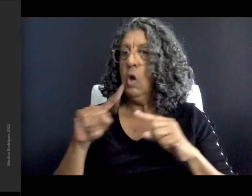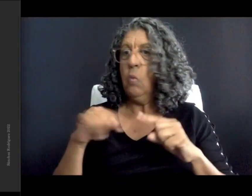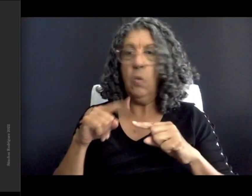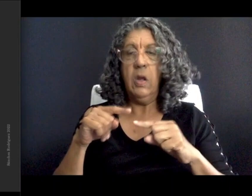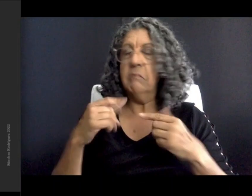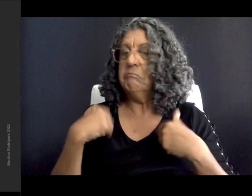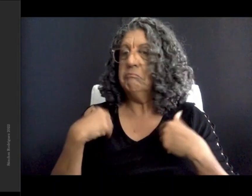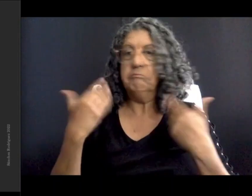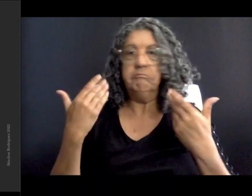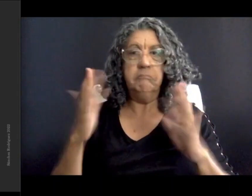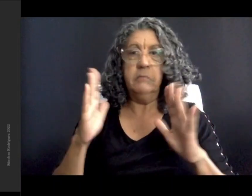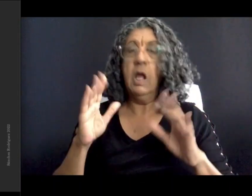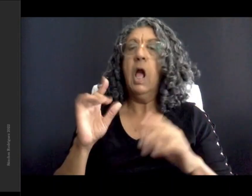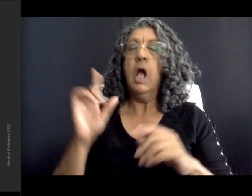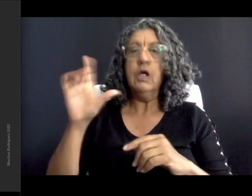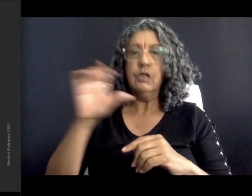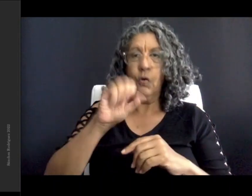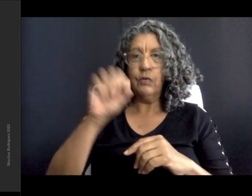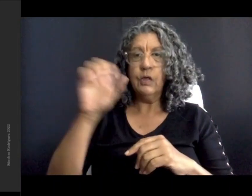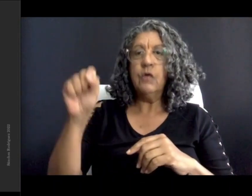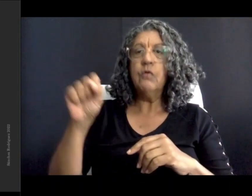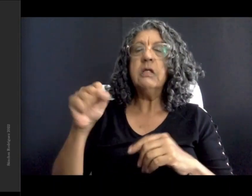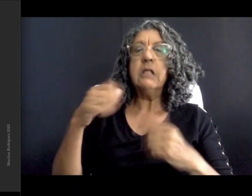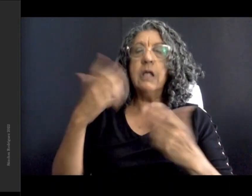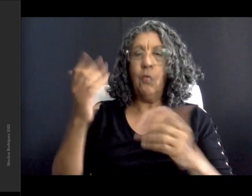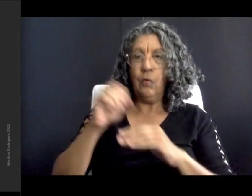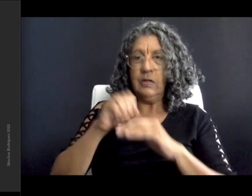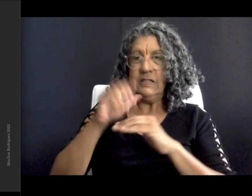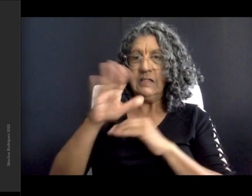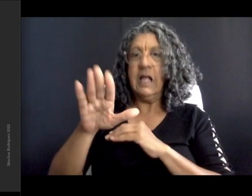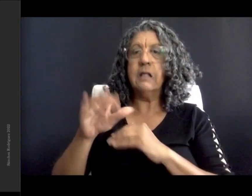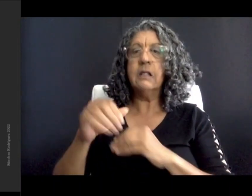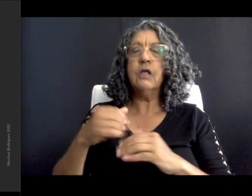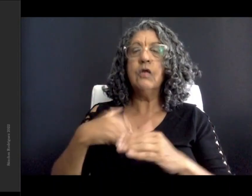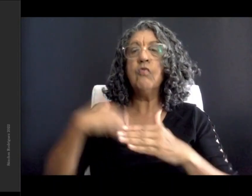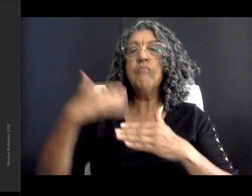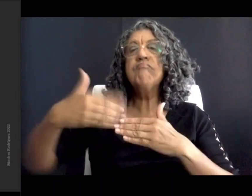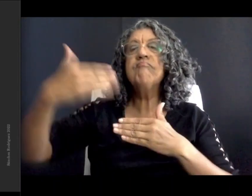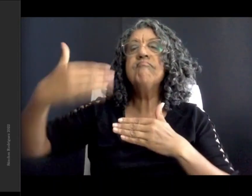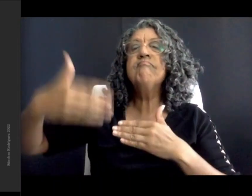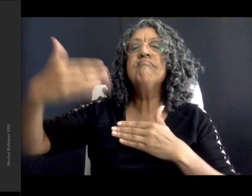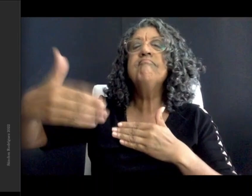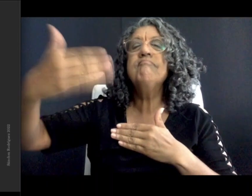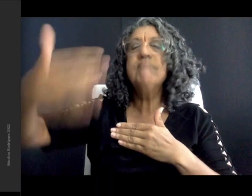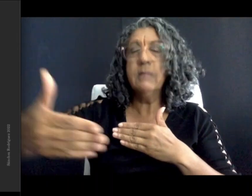I don't know when you will get it but Social Security will send it to you every once in a while